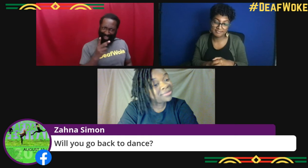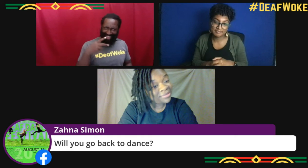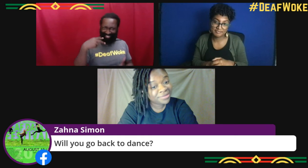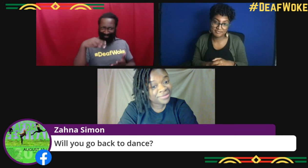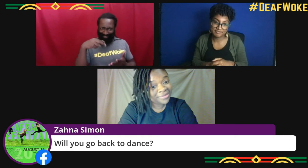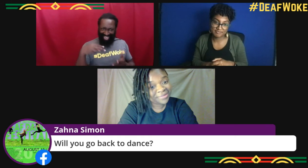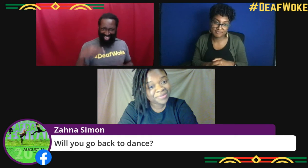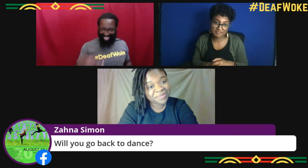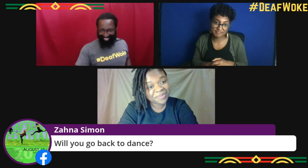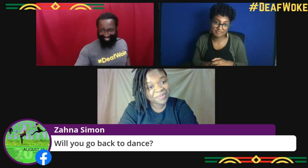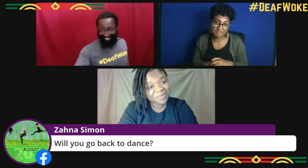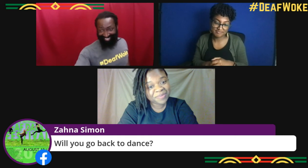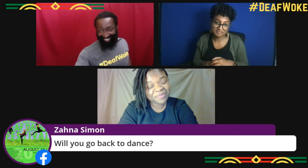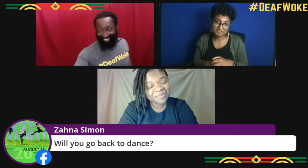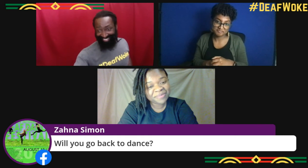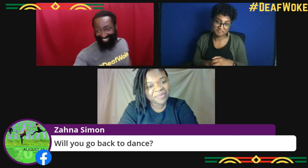Will you ever go back to dance?